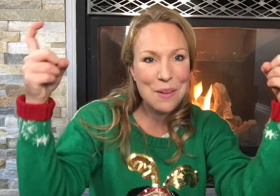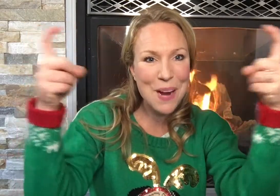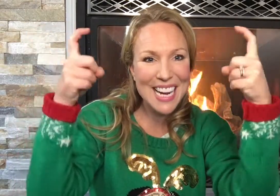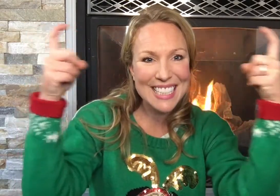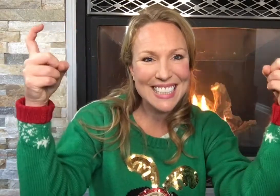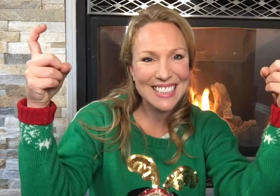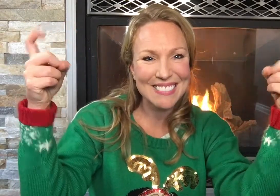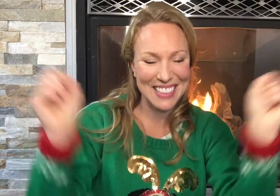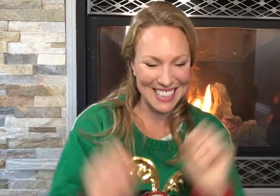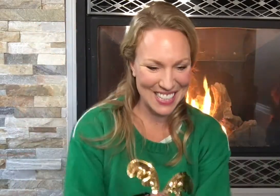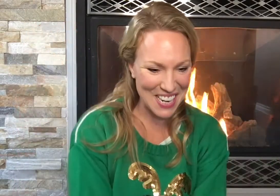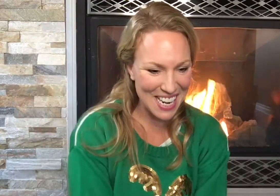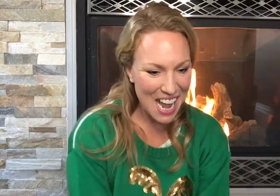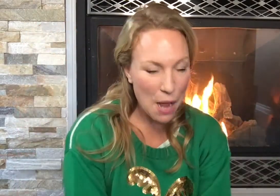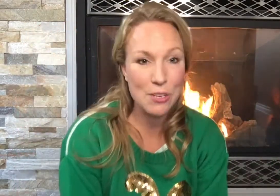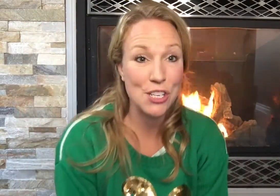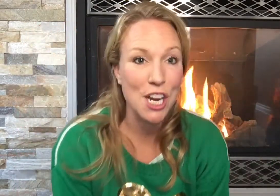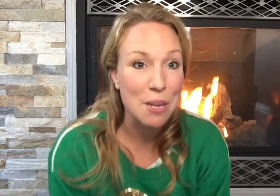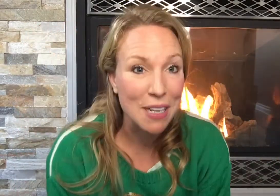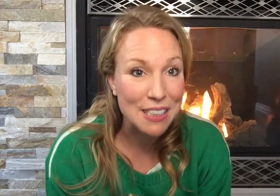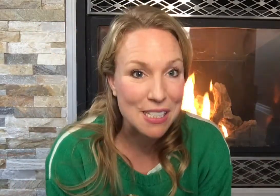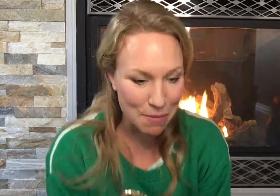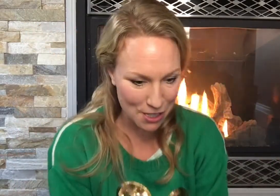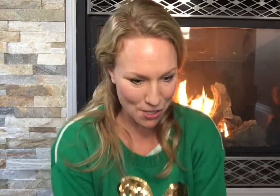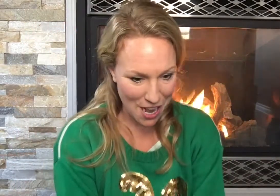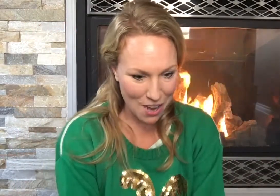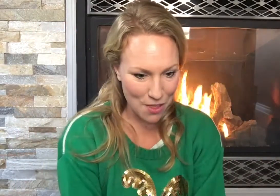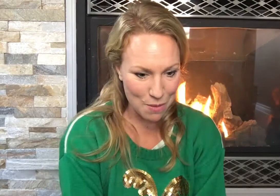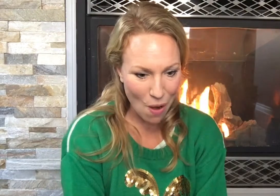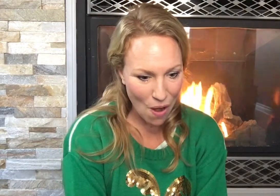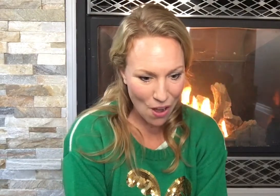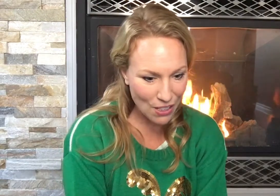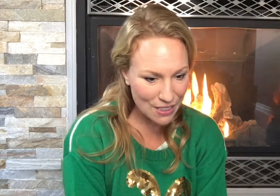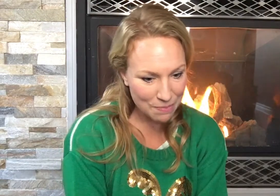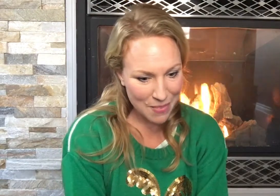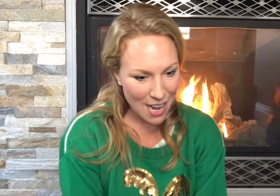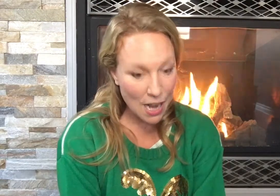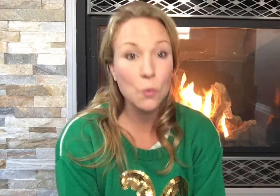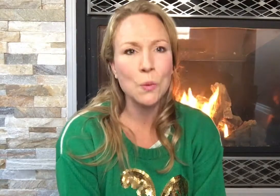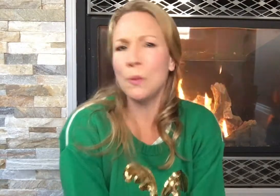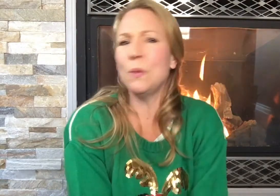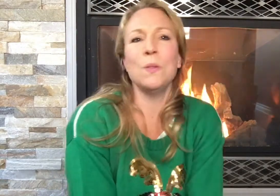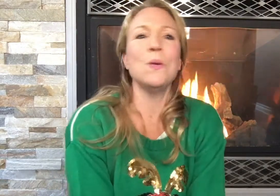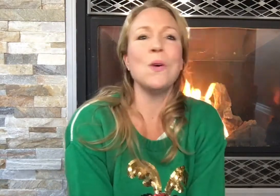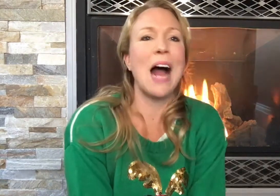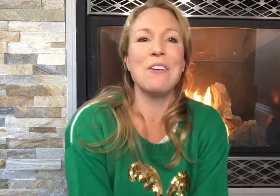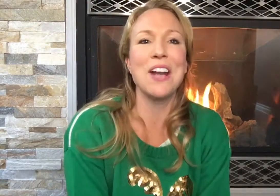very good! I'm just checking my list to make sure that I got them all. Ohhhh, how could I forget,